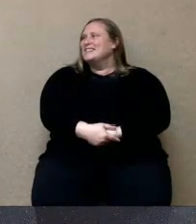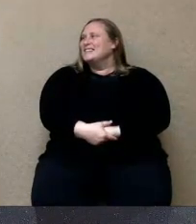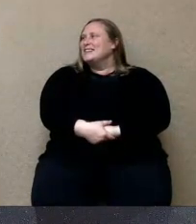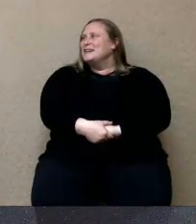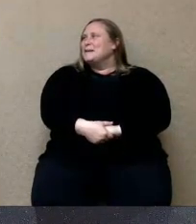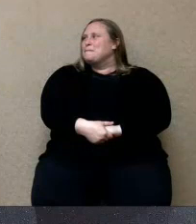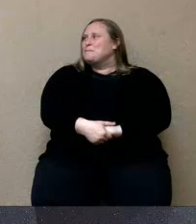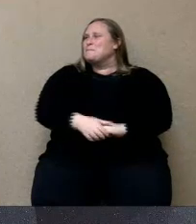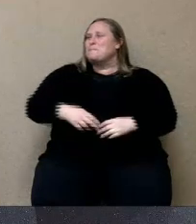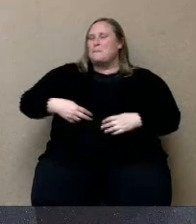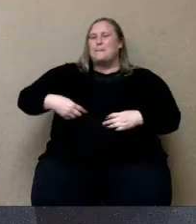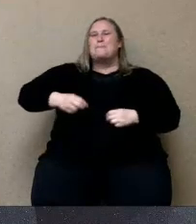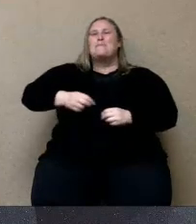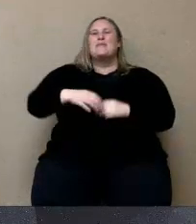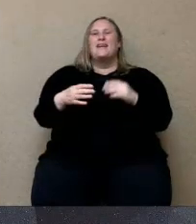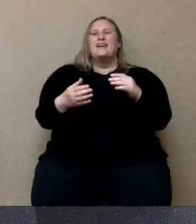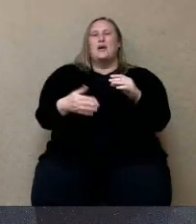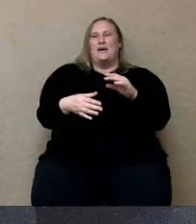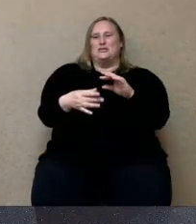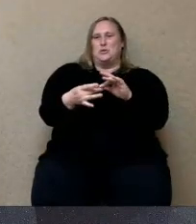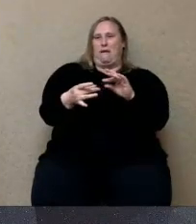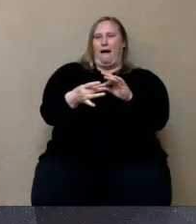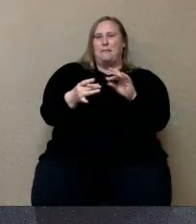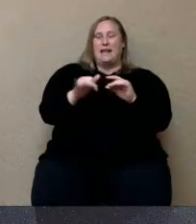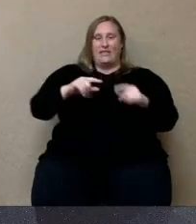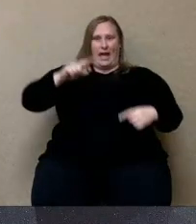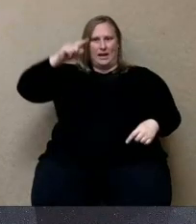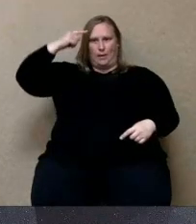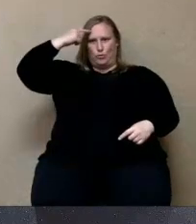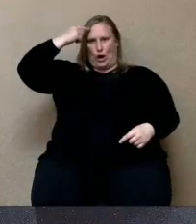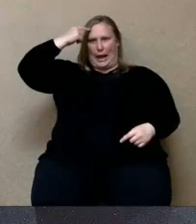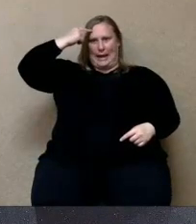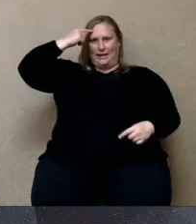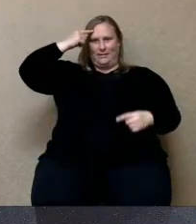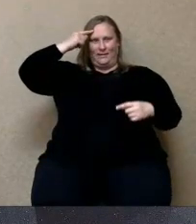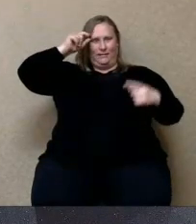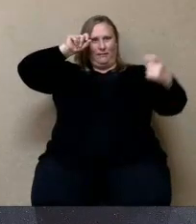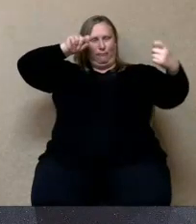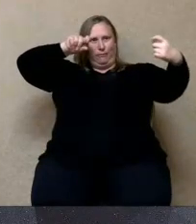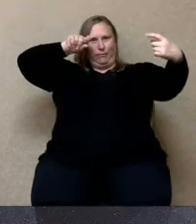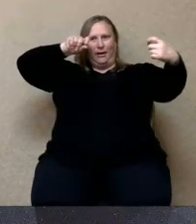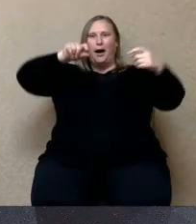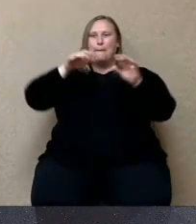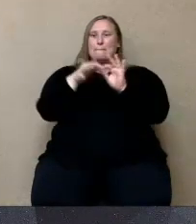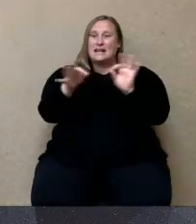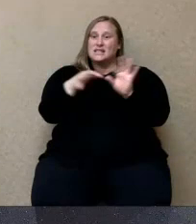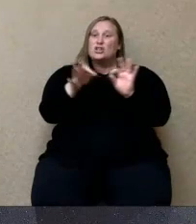Yeah, actually I'm going to just comment on that, the brain messaging idea because we do have people come in and